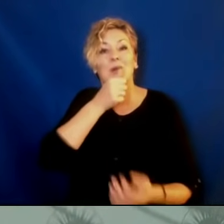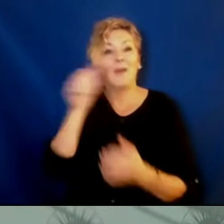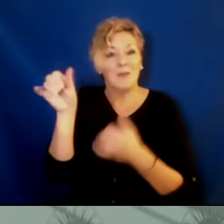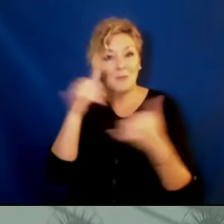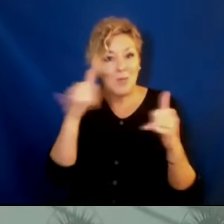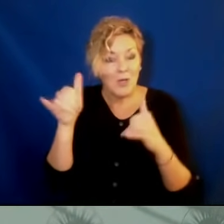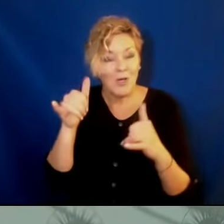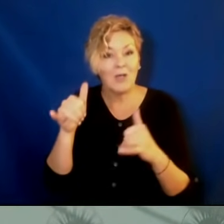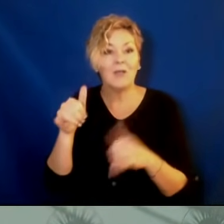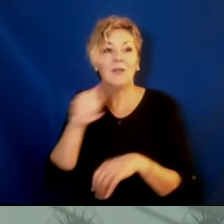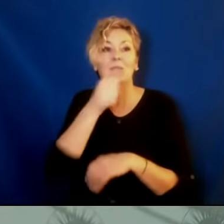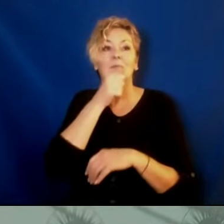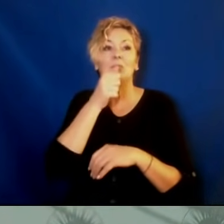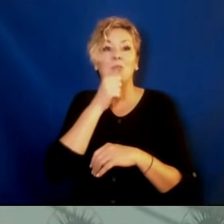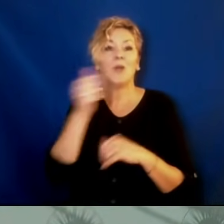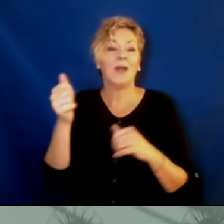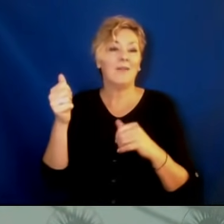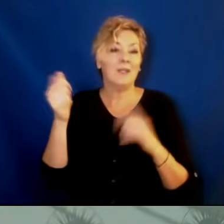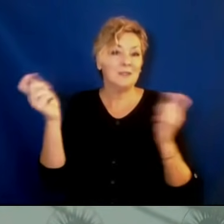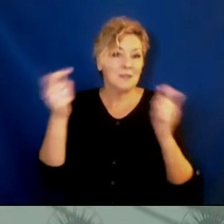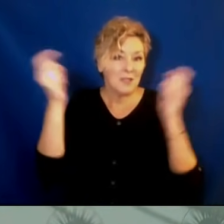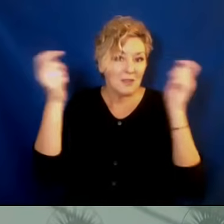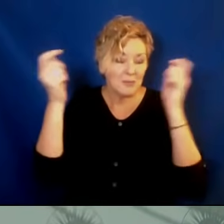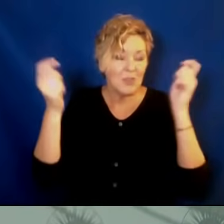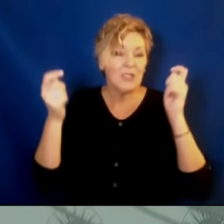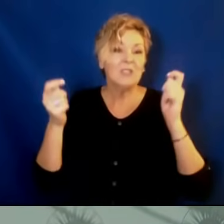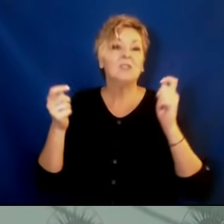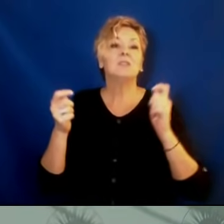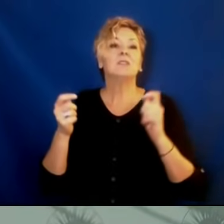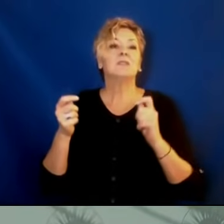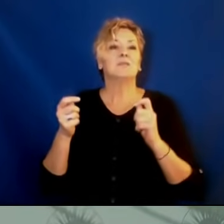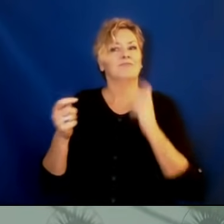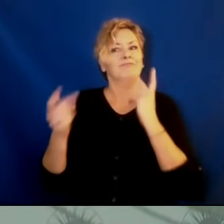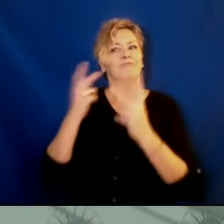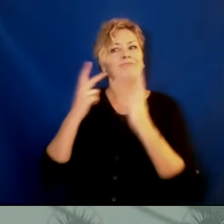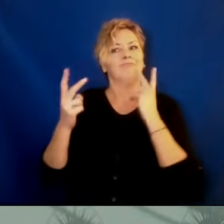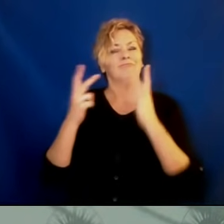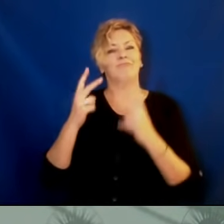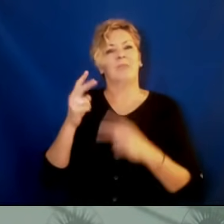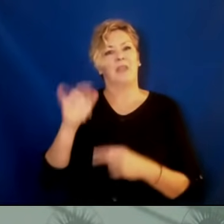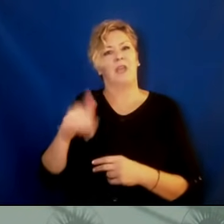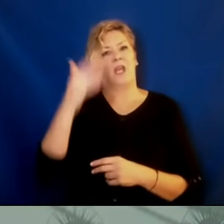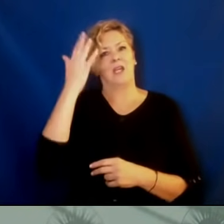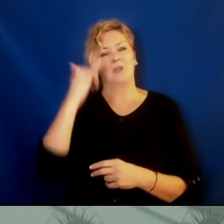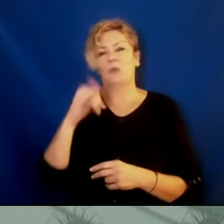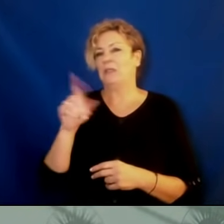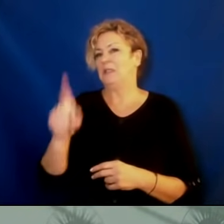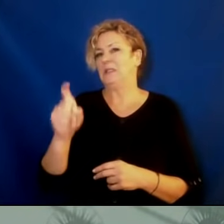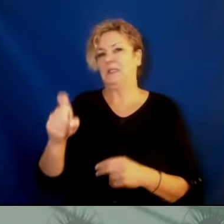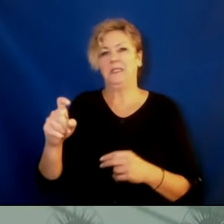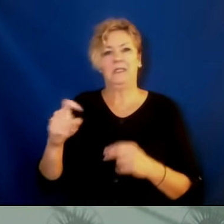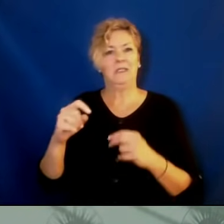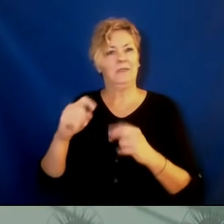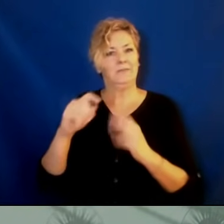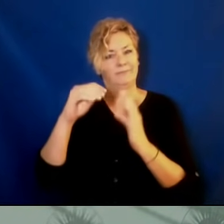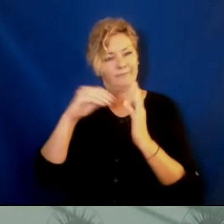One of the order that Dr. Henry brought in last Monday with respect to private residence is important, some of those